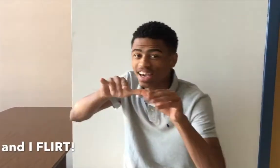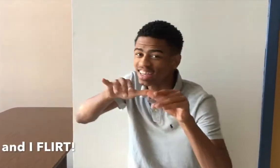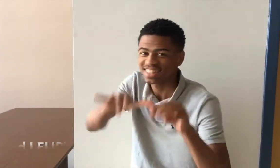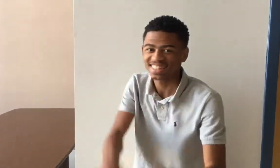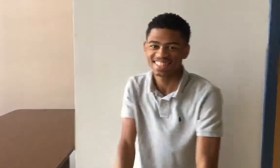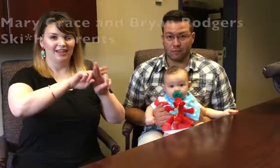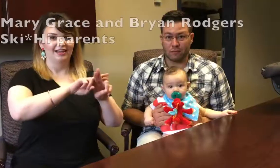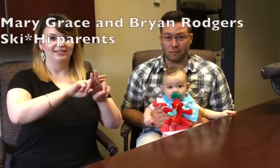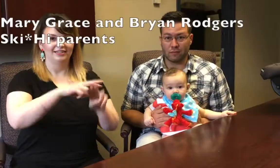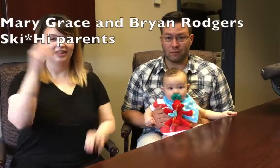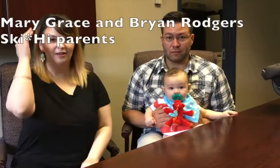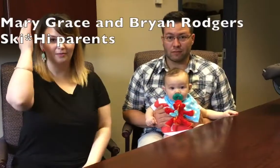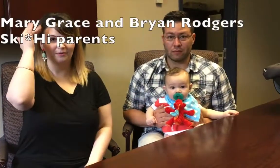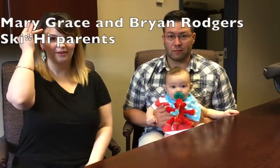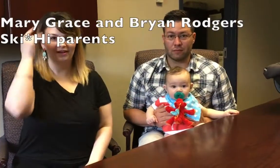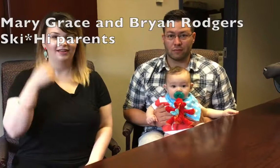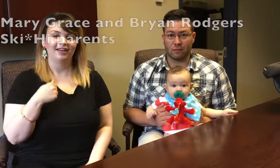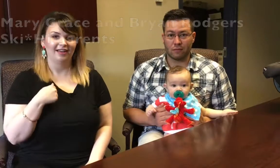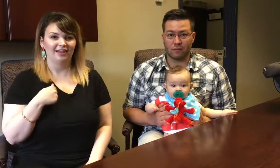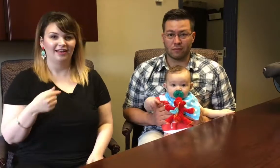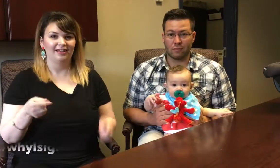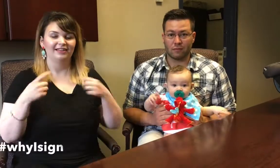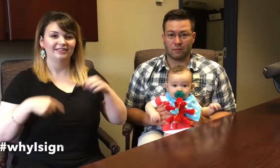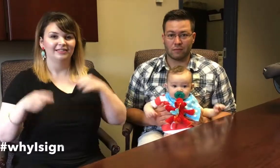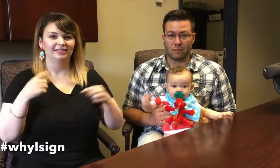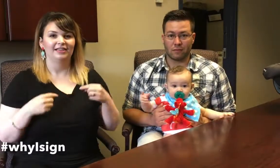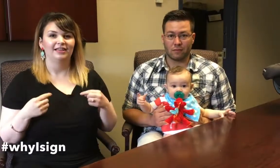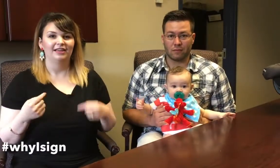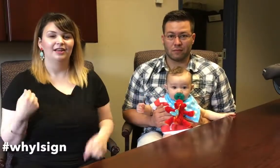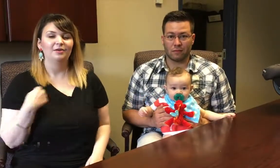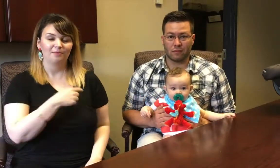And not only that, I can sign for as long as I want. I'll never lose my voice.